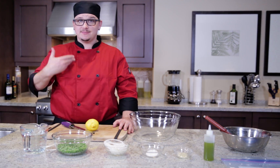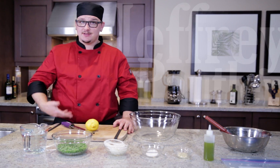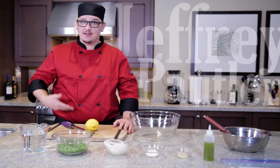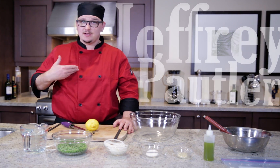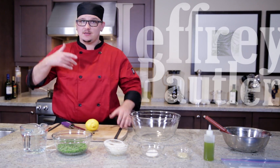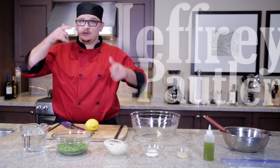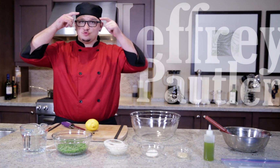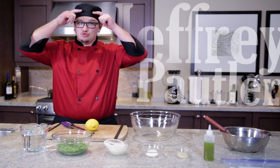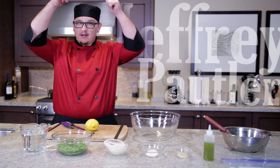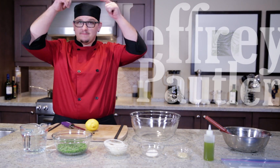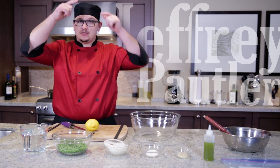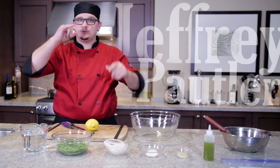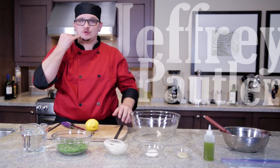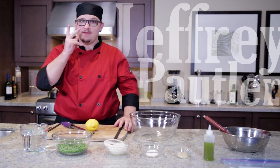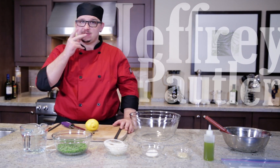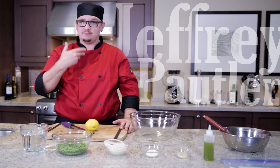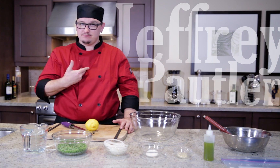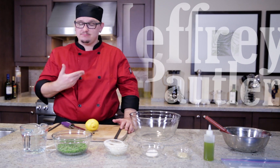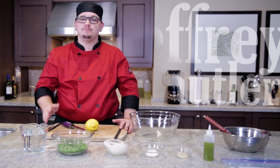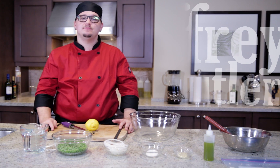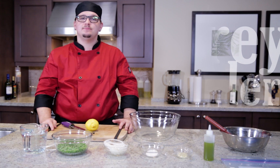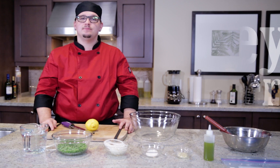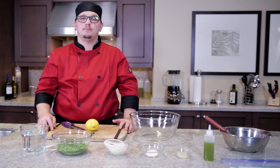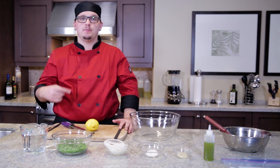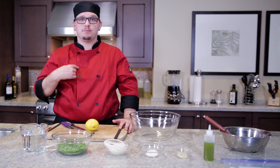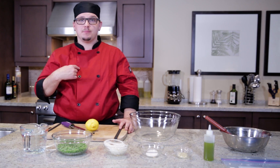I’m Chef Jeffrey Pautler.